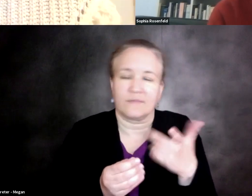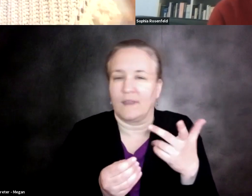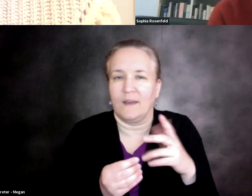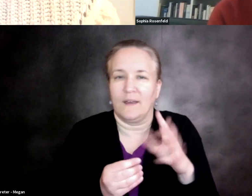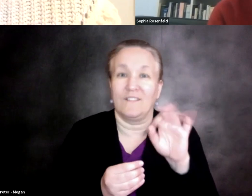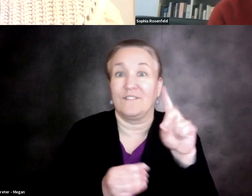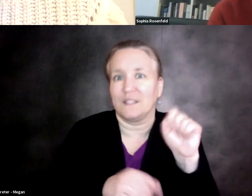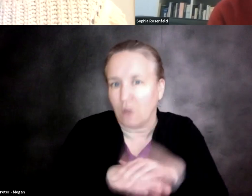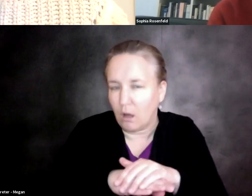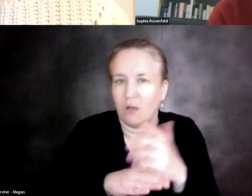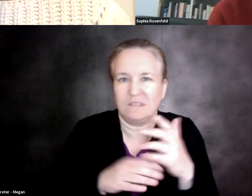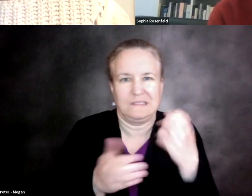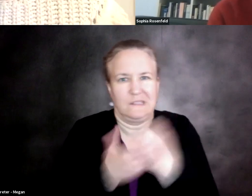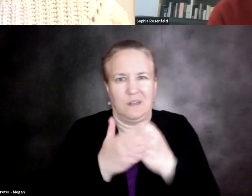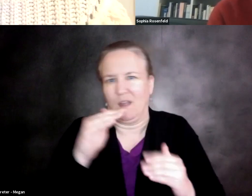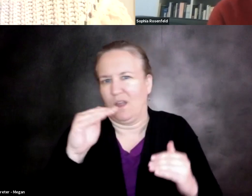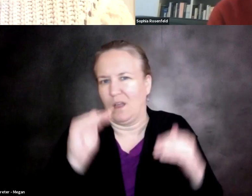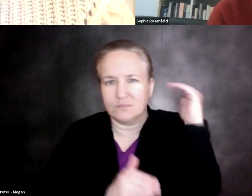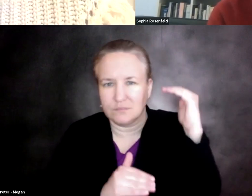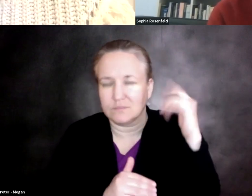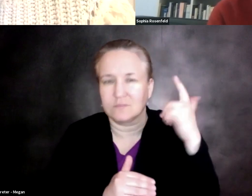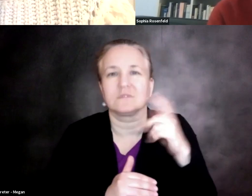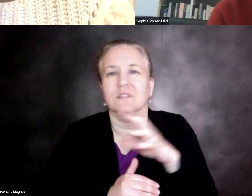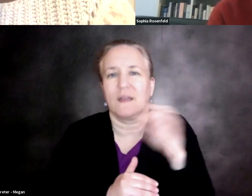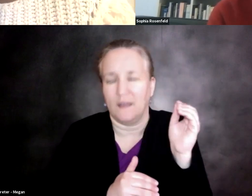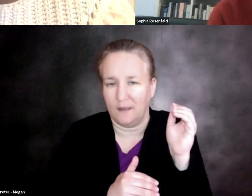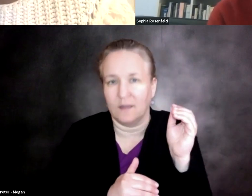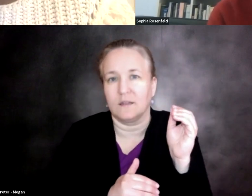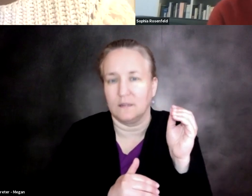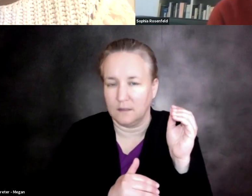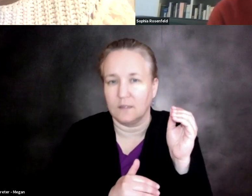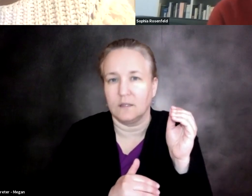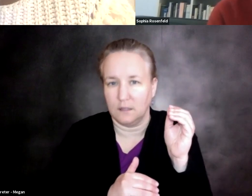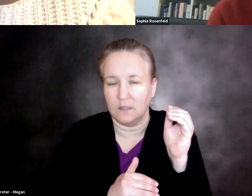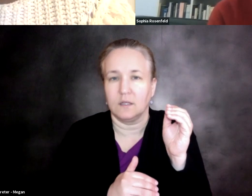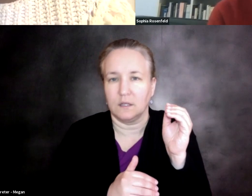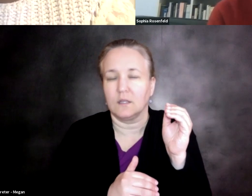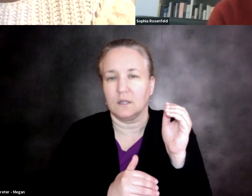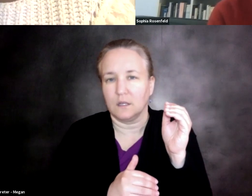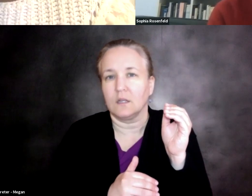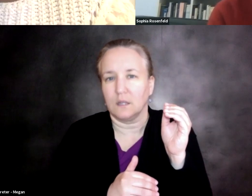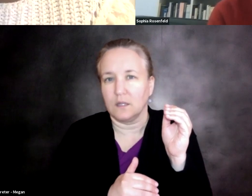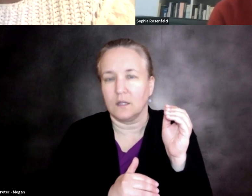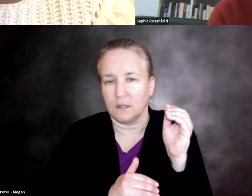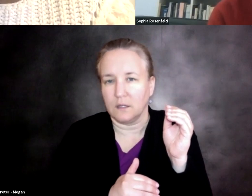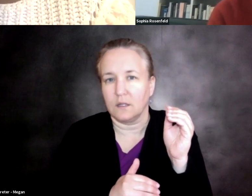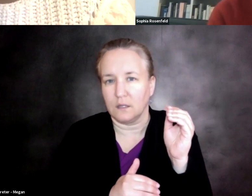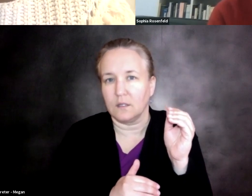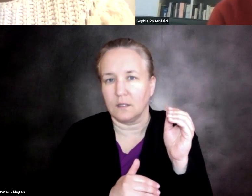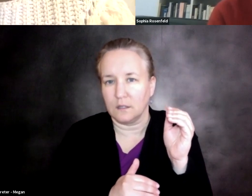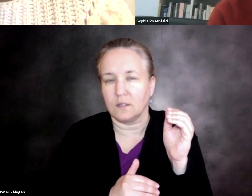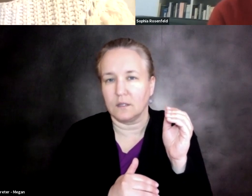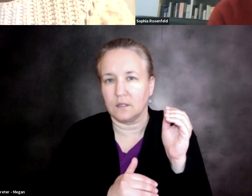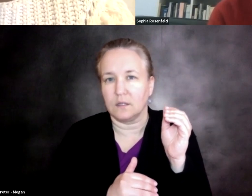a tremendous population of very, very poor families